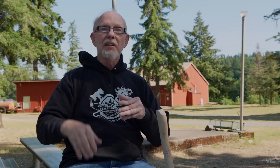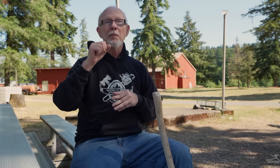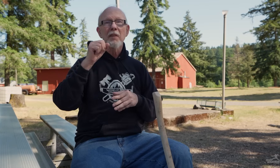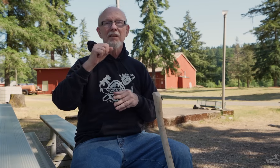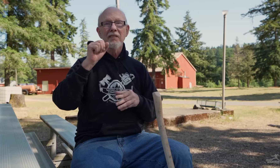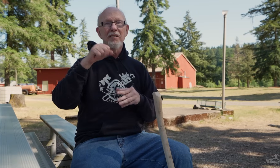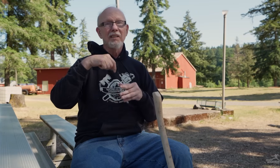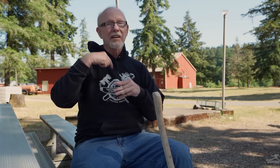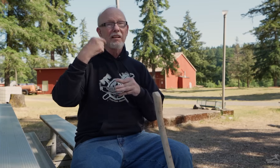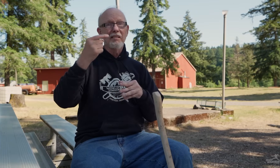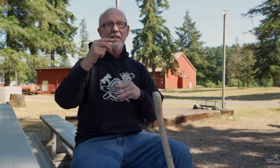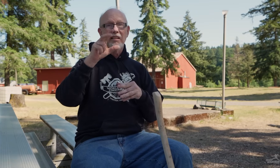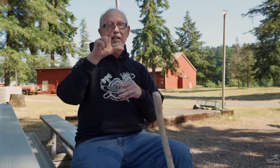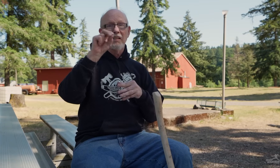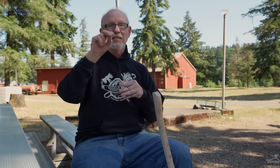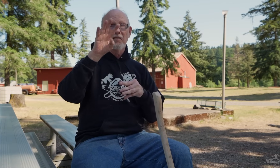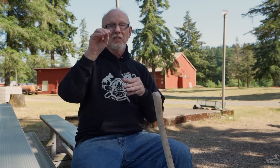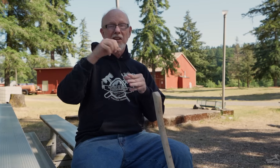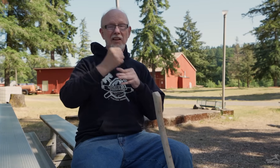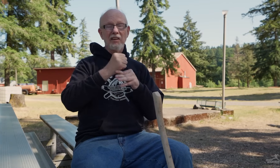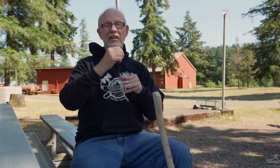It’s been 30 or 40 years of me working here.